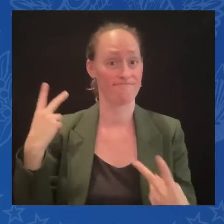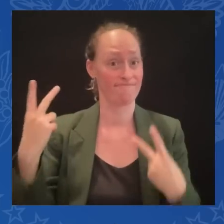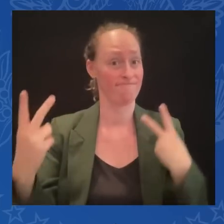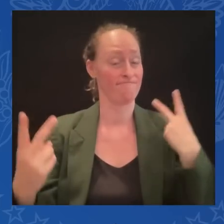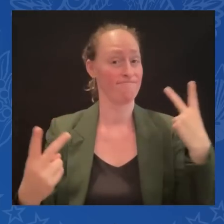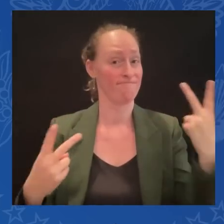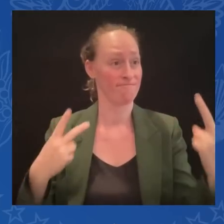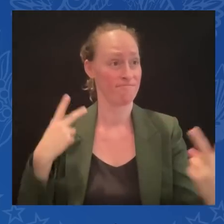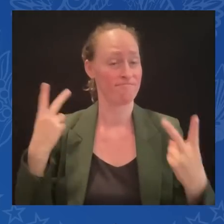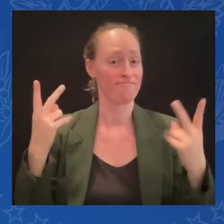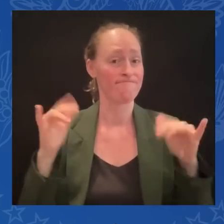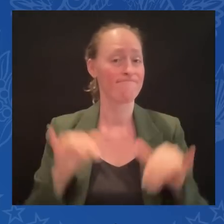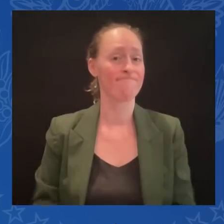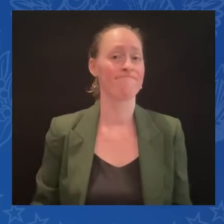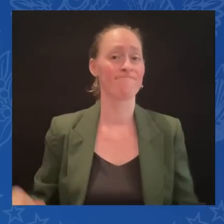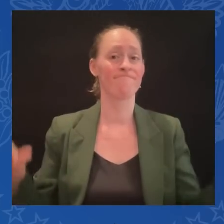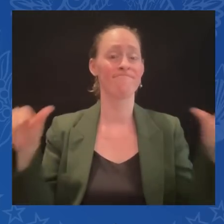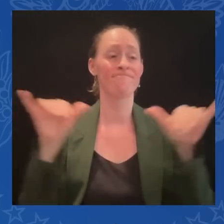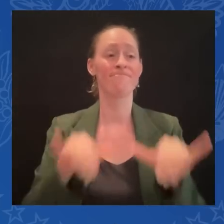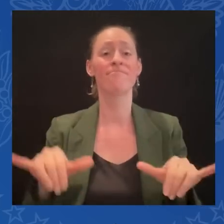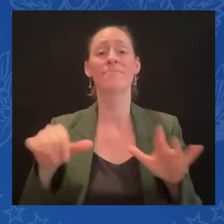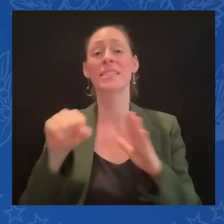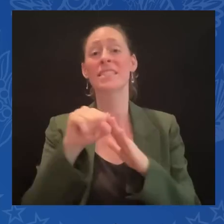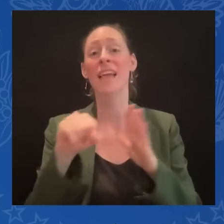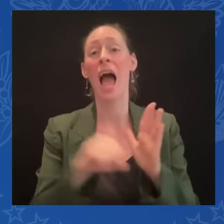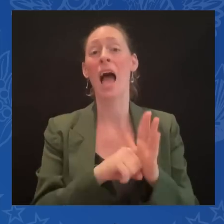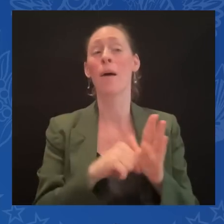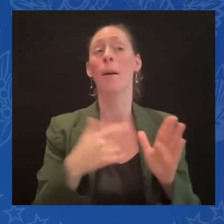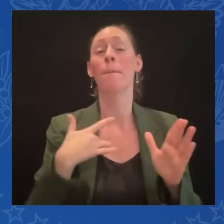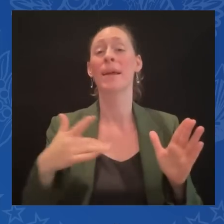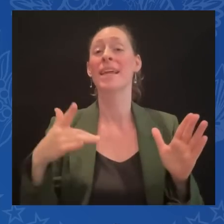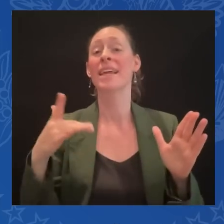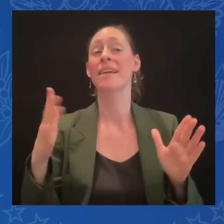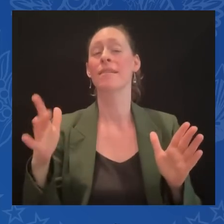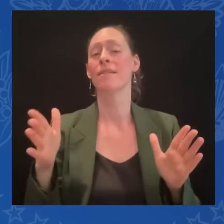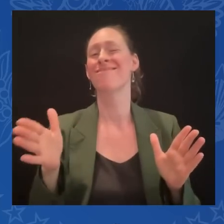and economic opportunities were denied for generations.